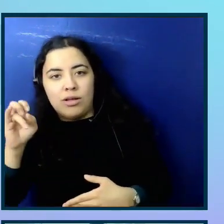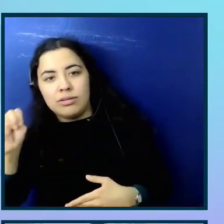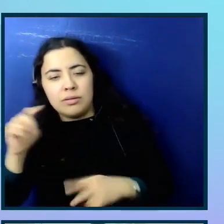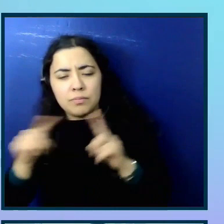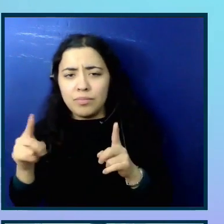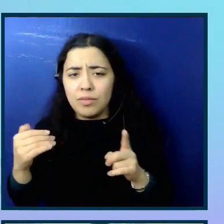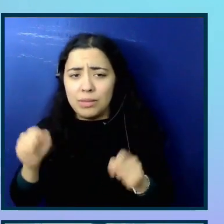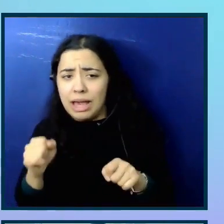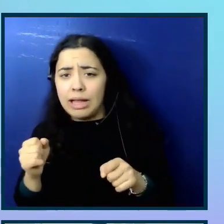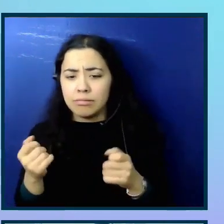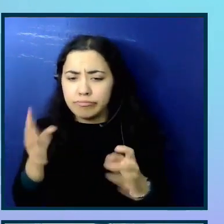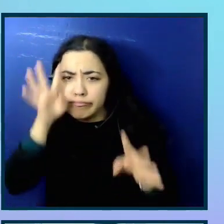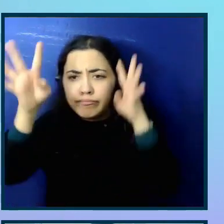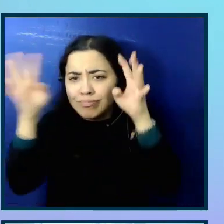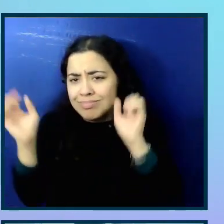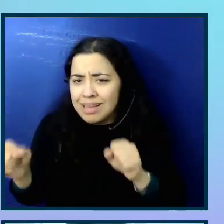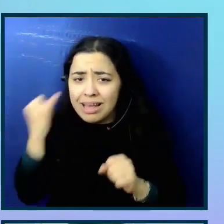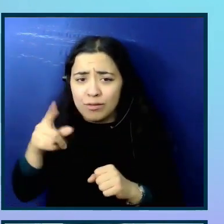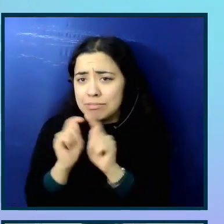So if you don't have an accessibility,